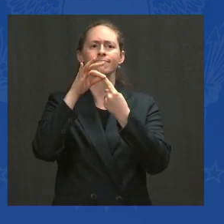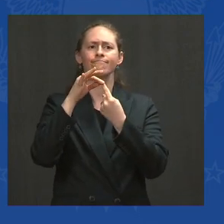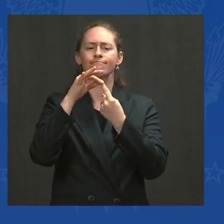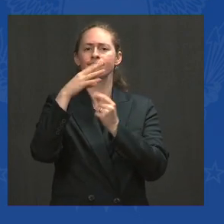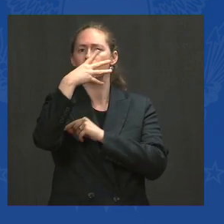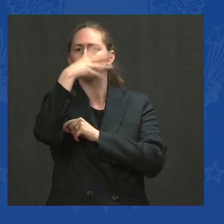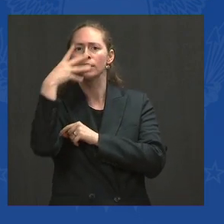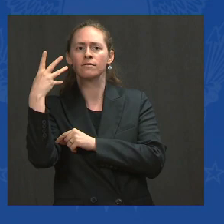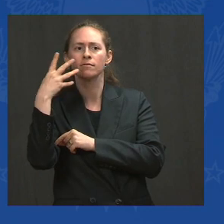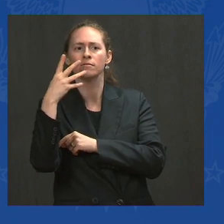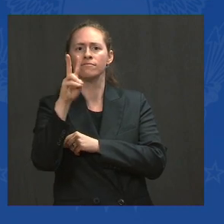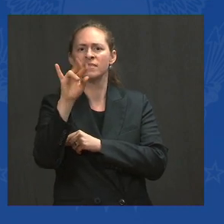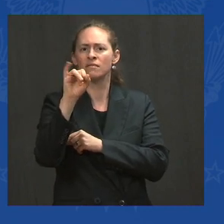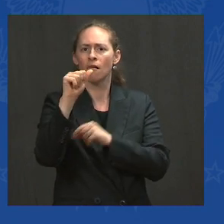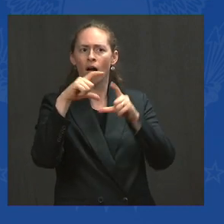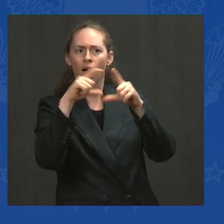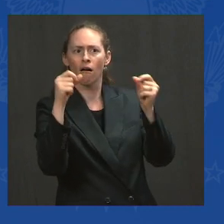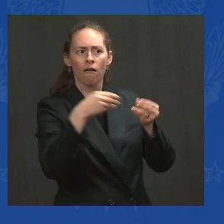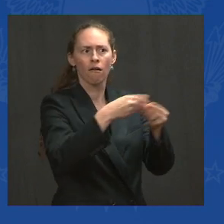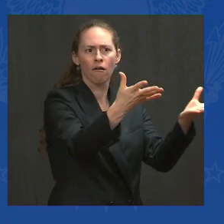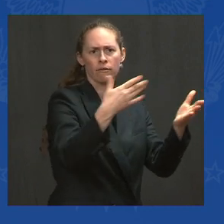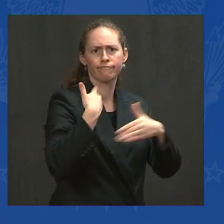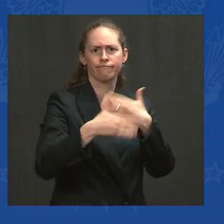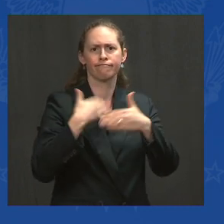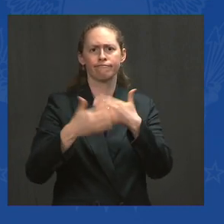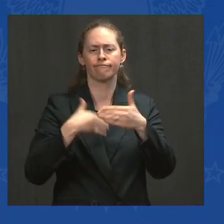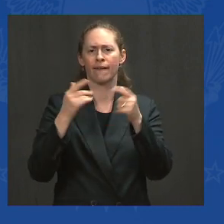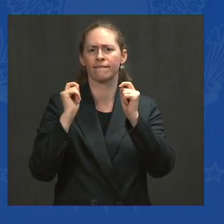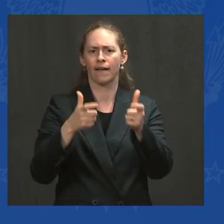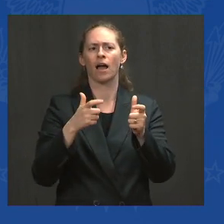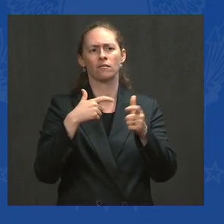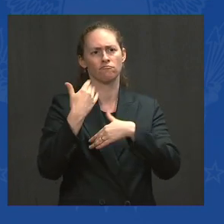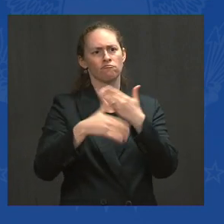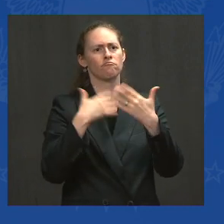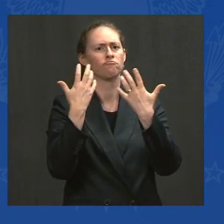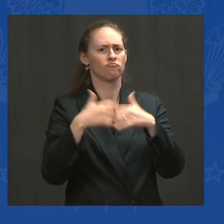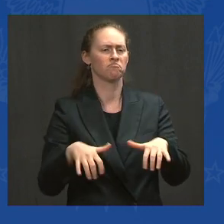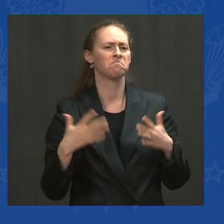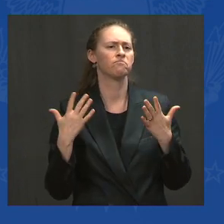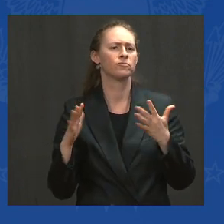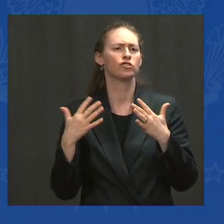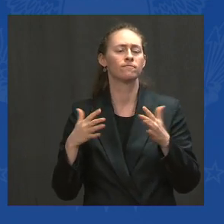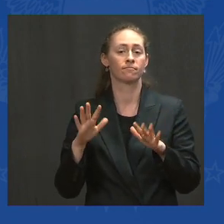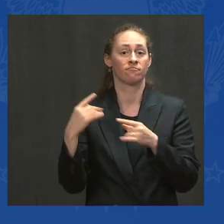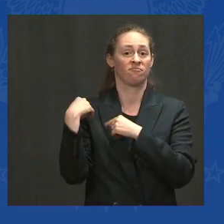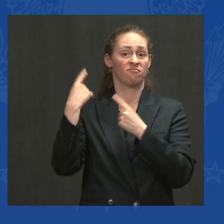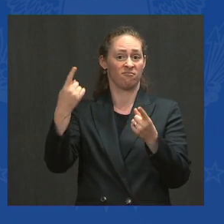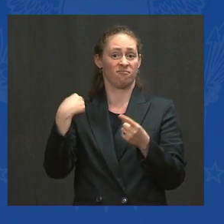Since I was inaugurated on January 20th, we've already approved 2,500 Special Immigrant Visas to